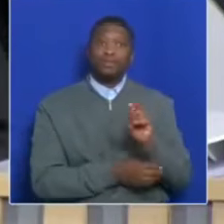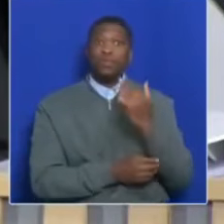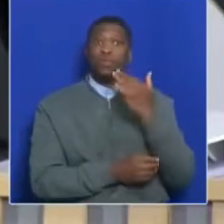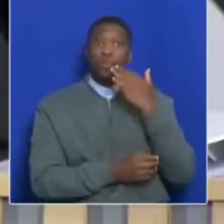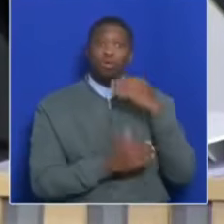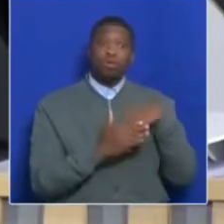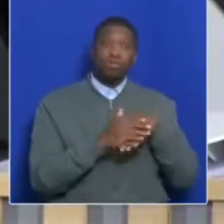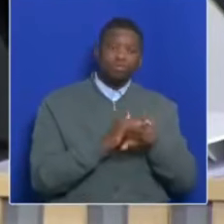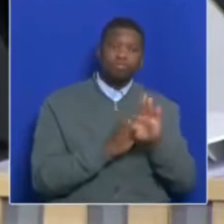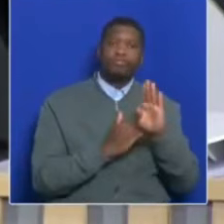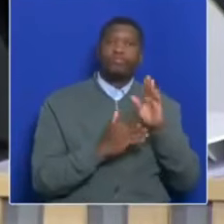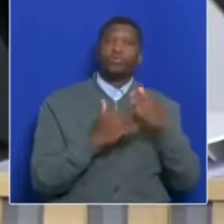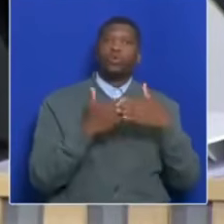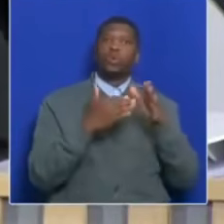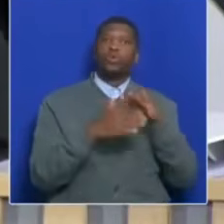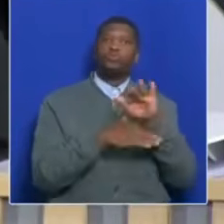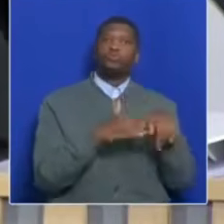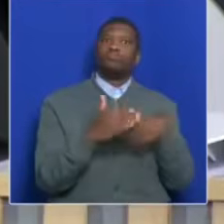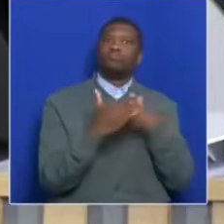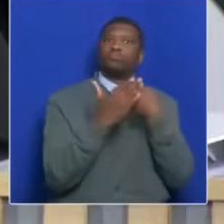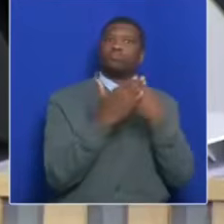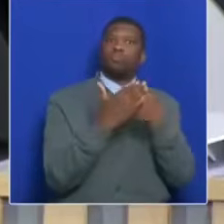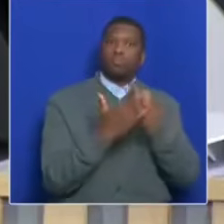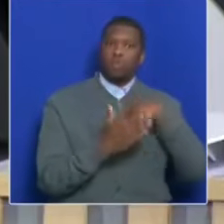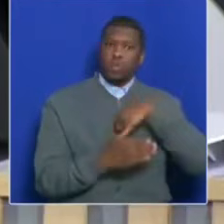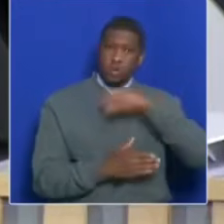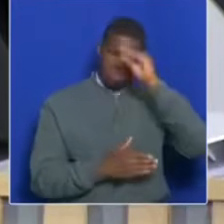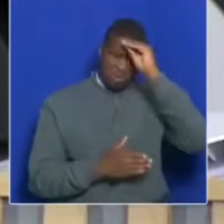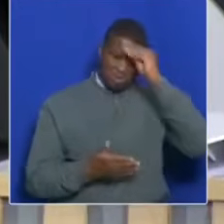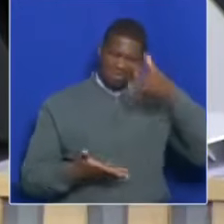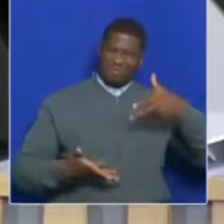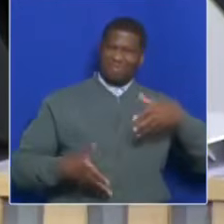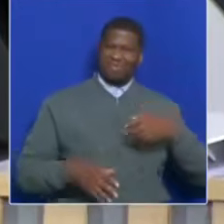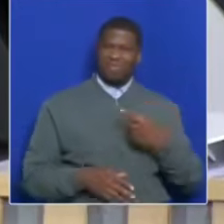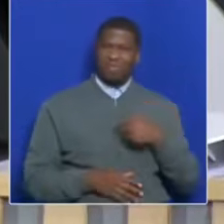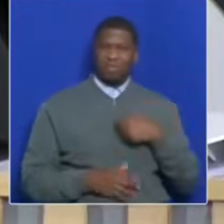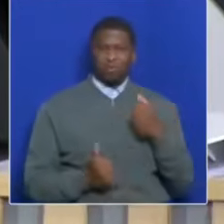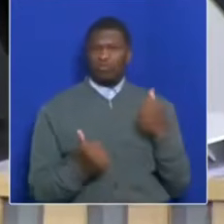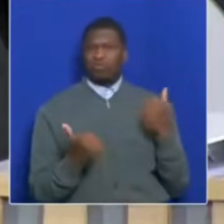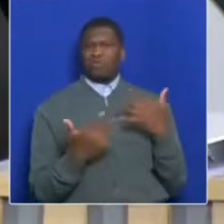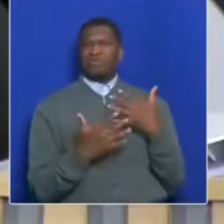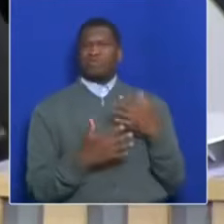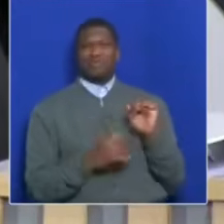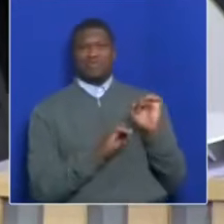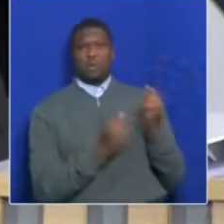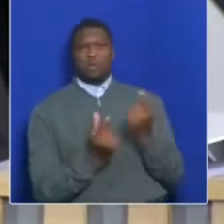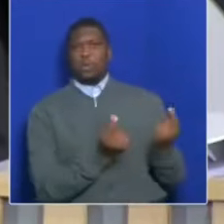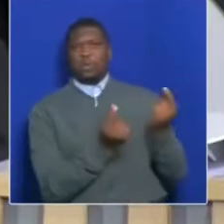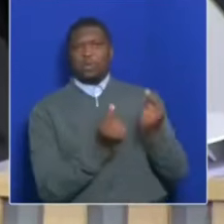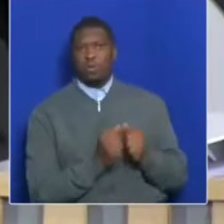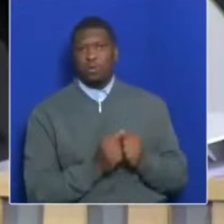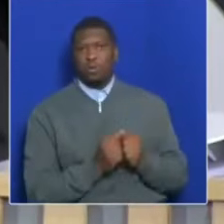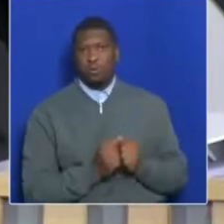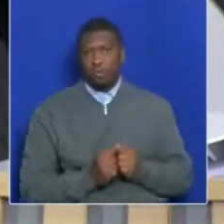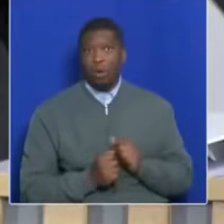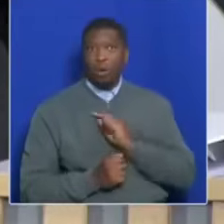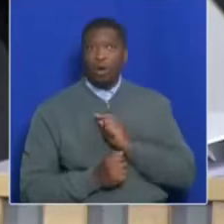police it. It's surprising that they will do that because you know as soon as you knock at the door